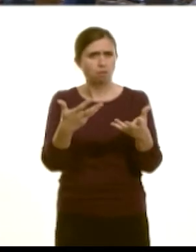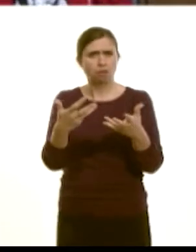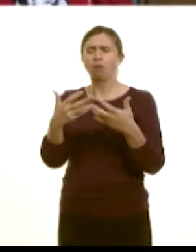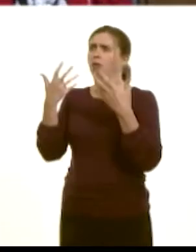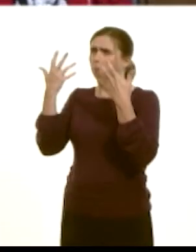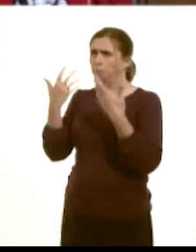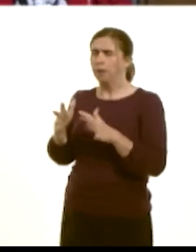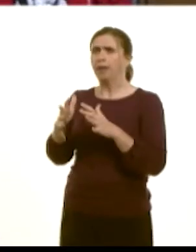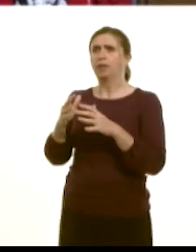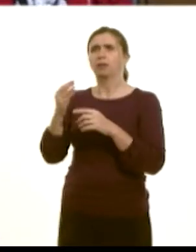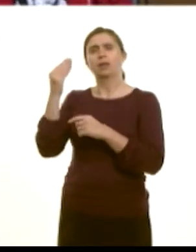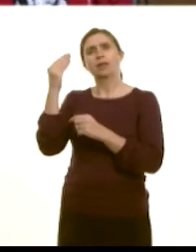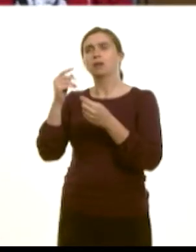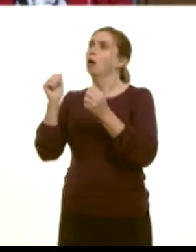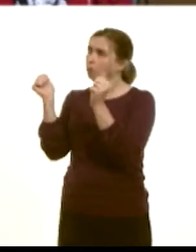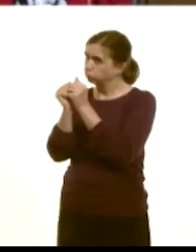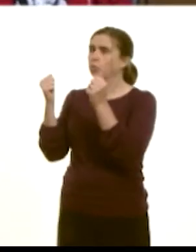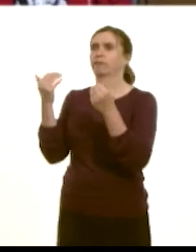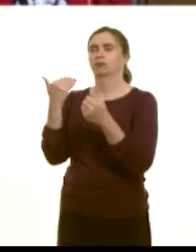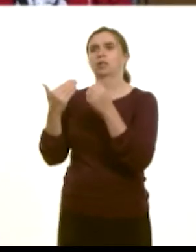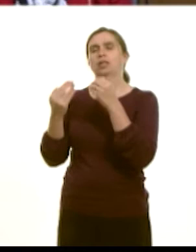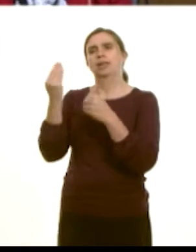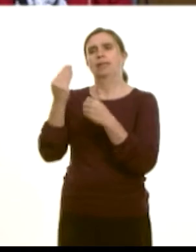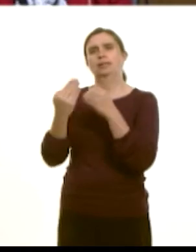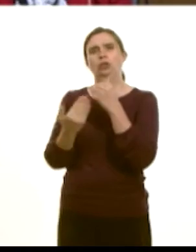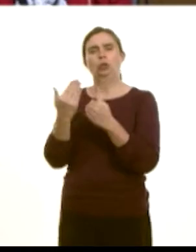recommended 19 new cancer medicines for use in the NHS in Wales.